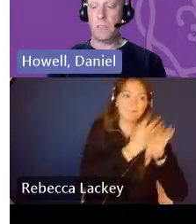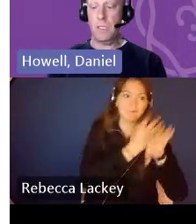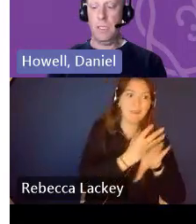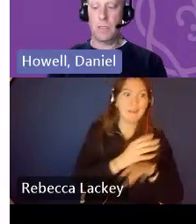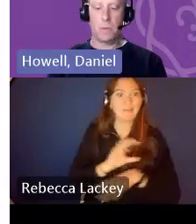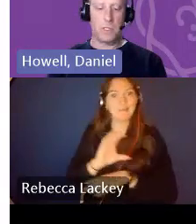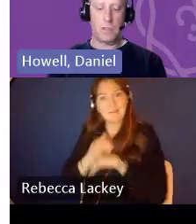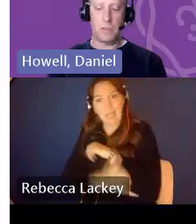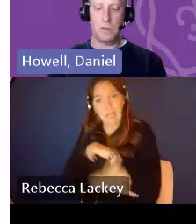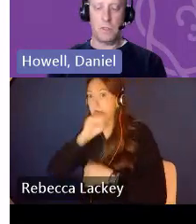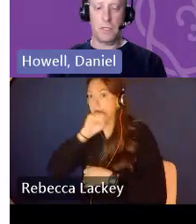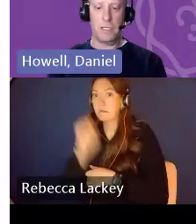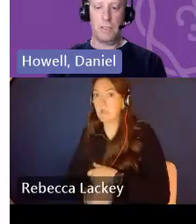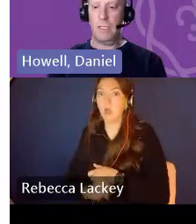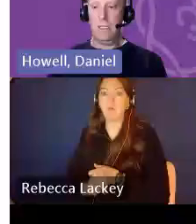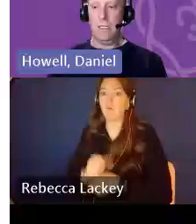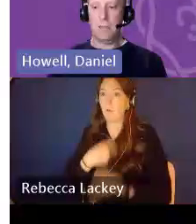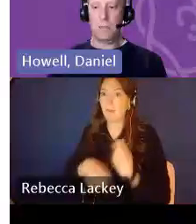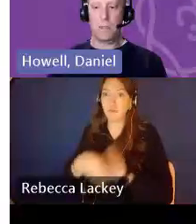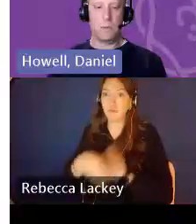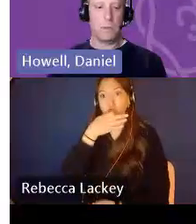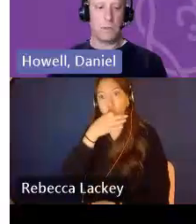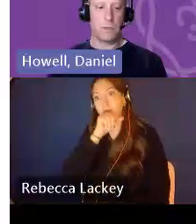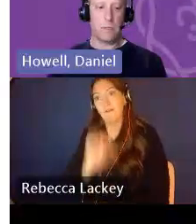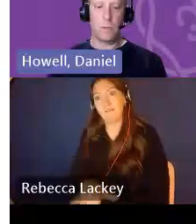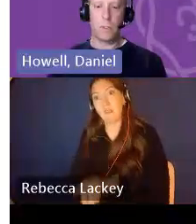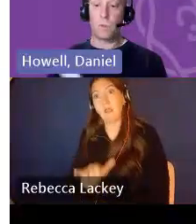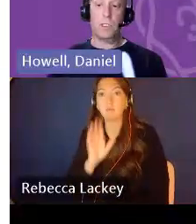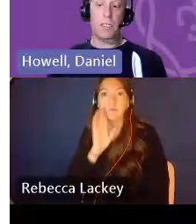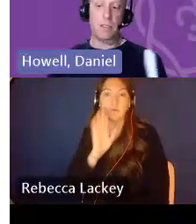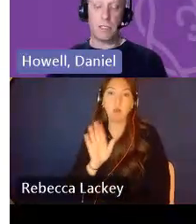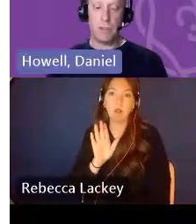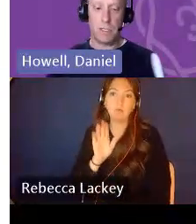bridge replaced sooner than later. Uh so we we'll certainly work towards that. Again,